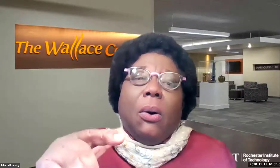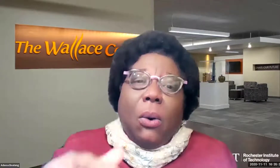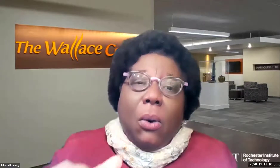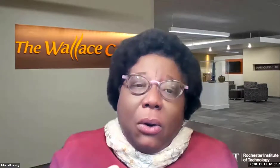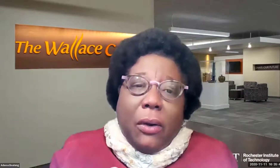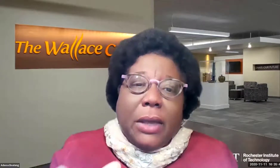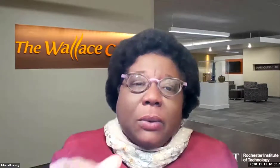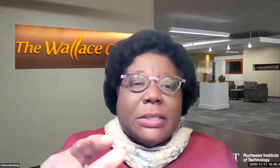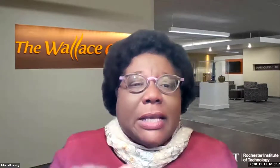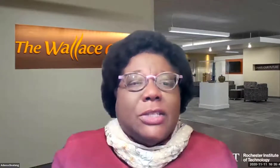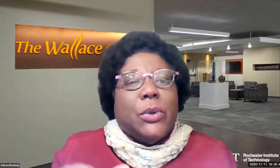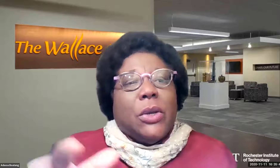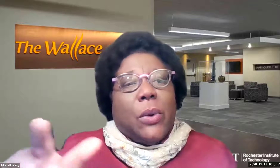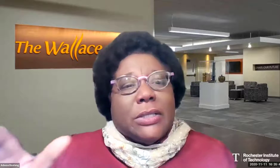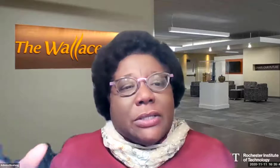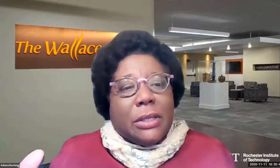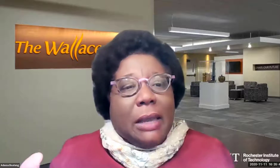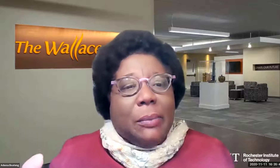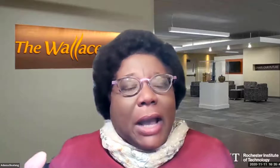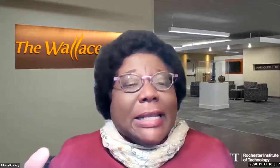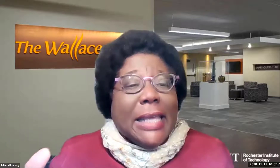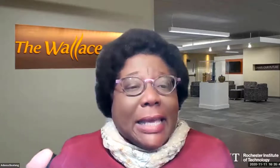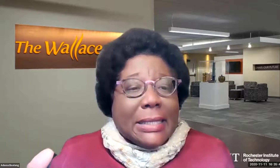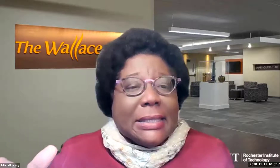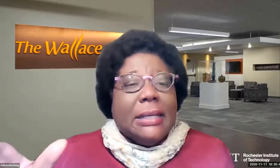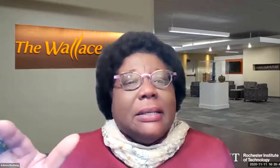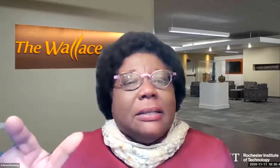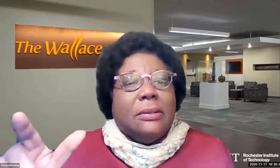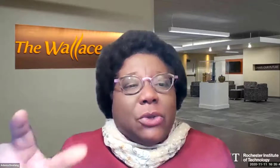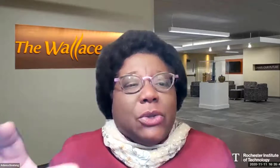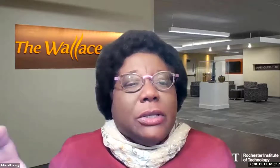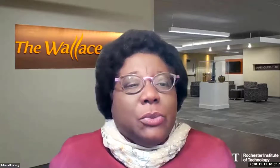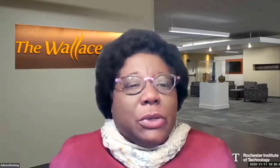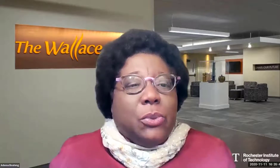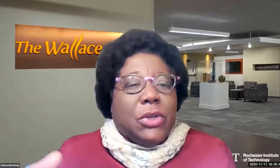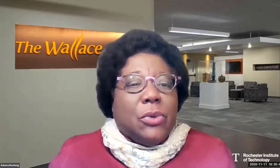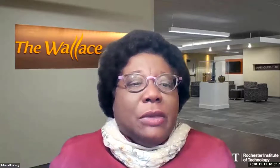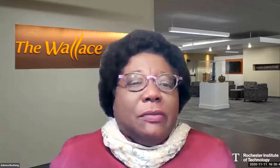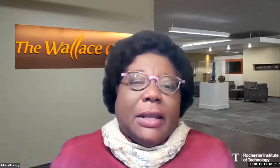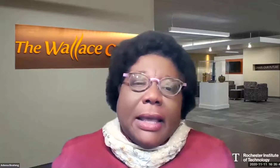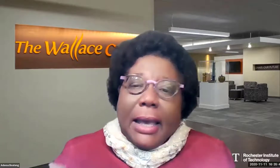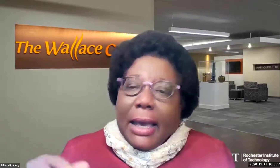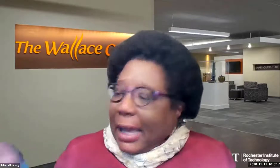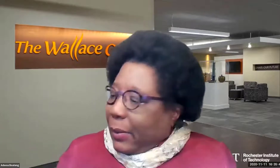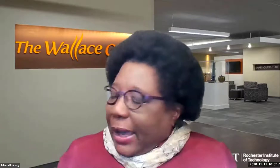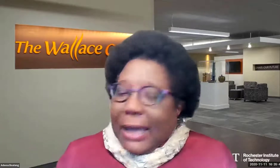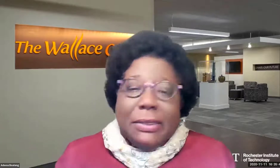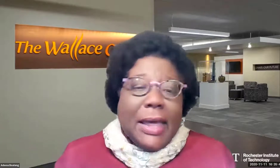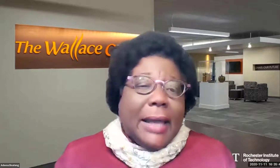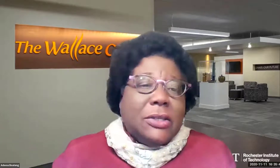Adwoa Boateng: Or it will send your request into like ideas. So you can retrieve it. And I will add that instruction in this guy that I'm glad you